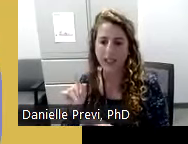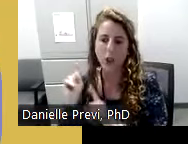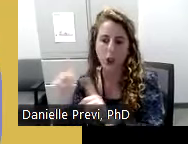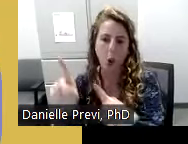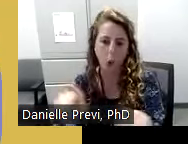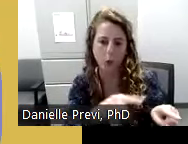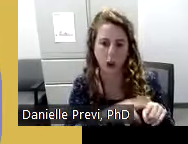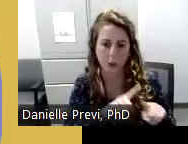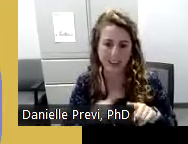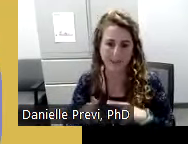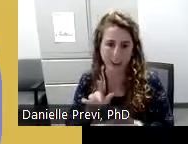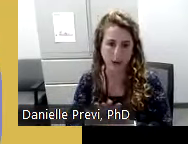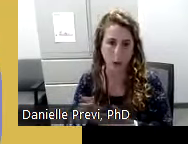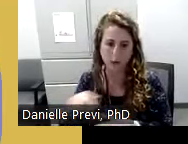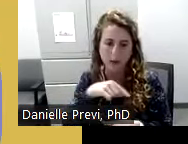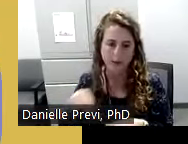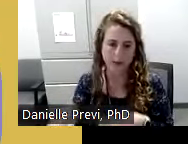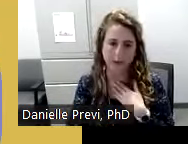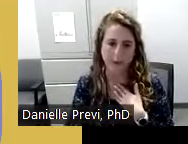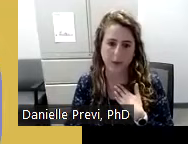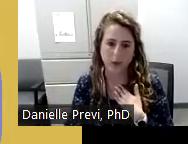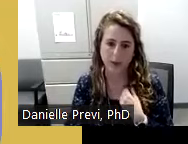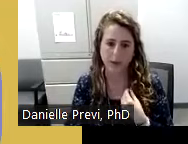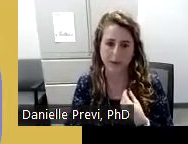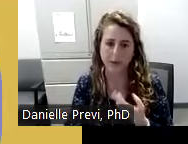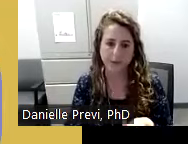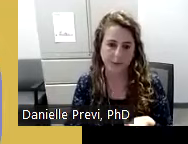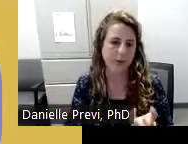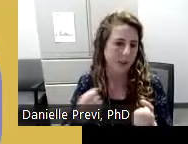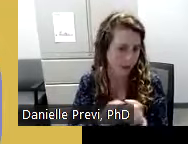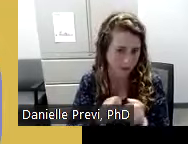some schools have an itinerant that works within the county and goes to multiple locations and